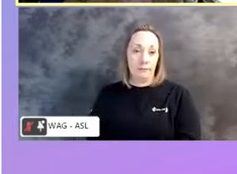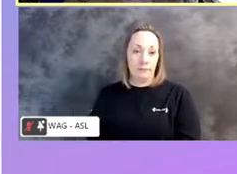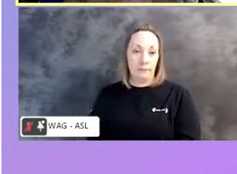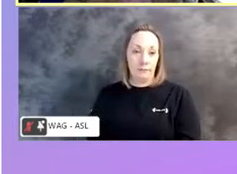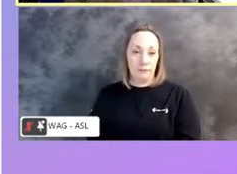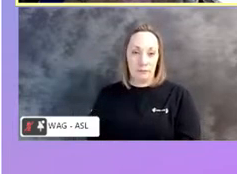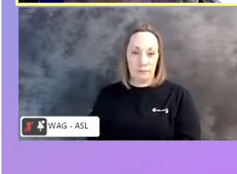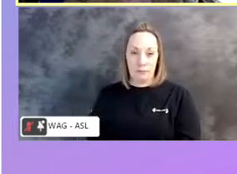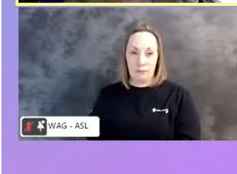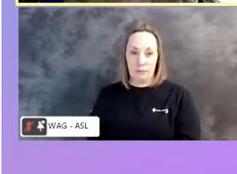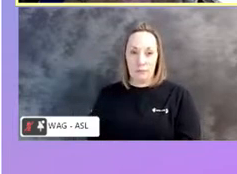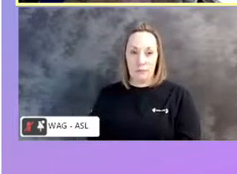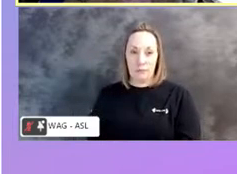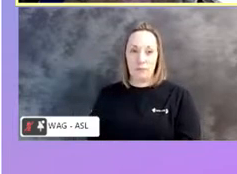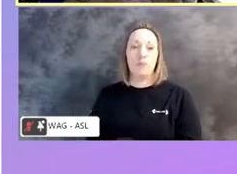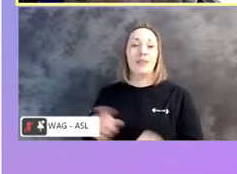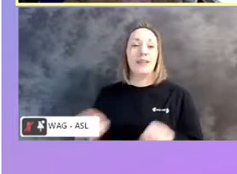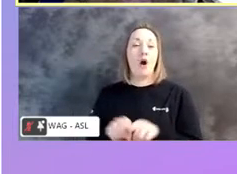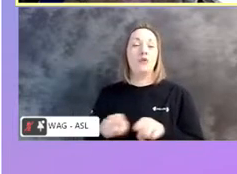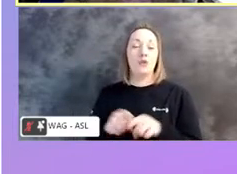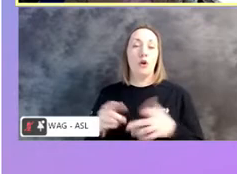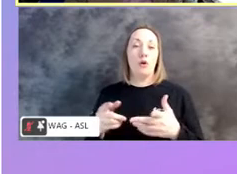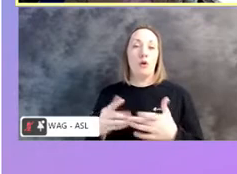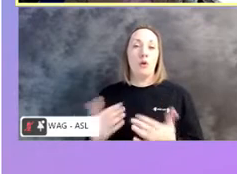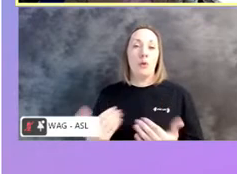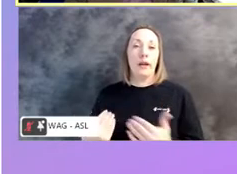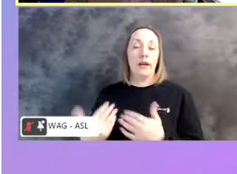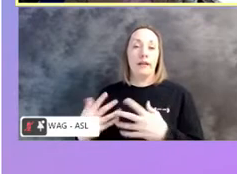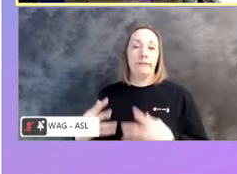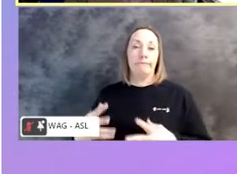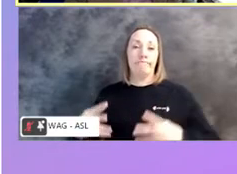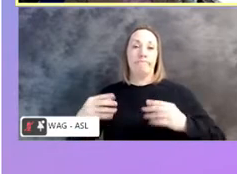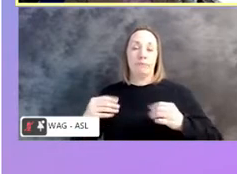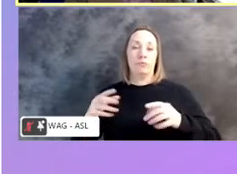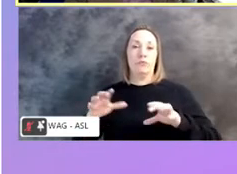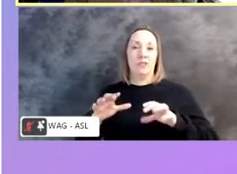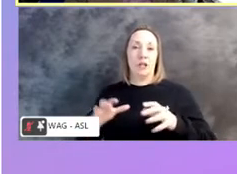results from then is our monitoring used for our reporting